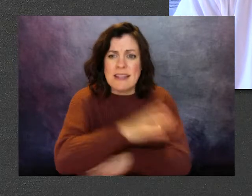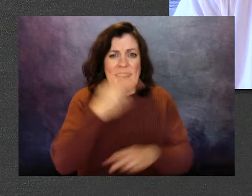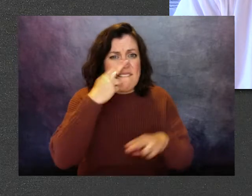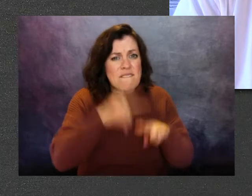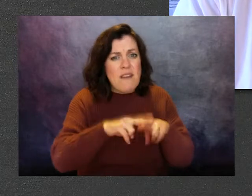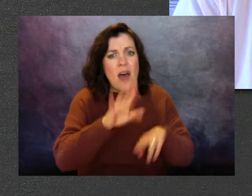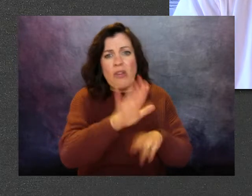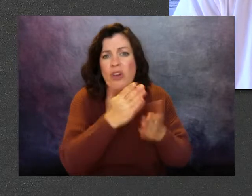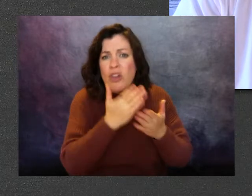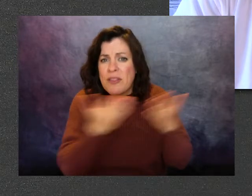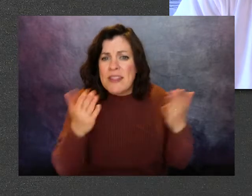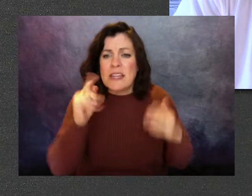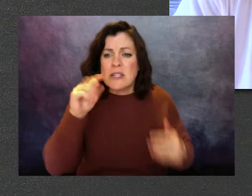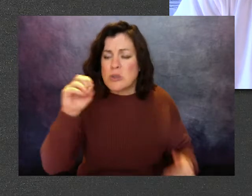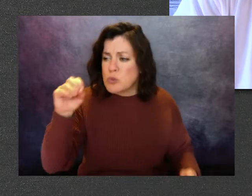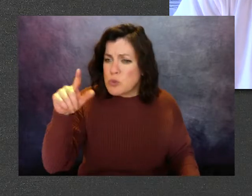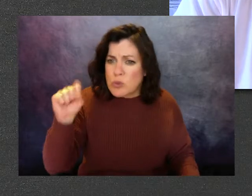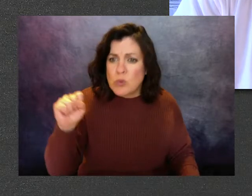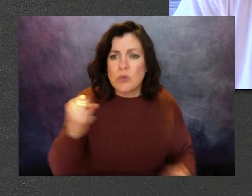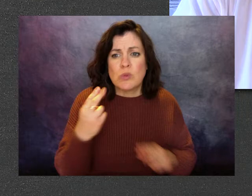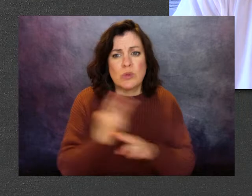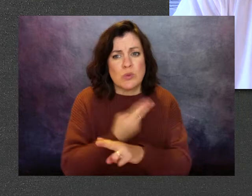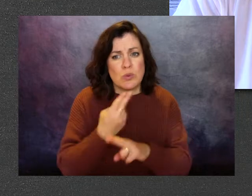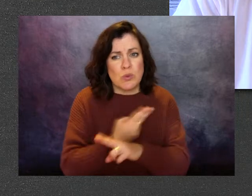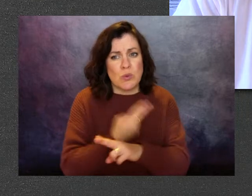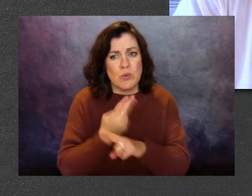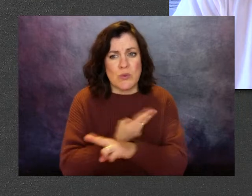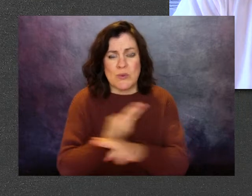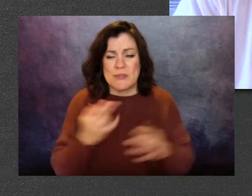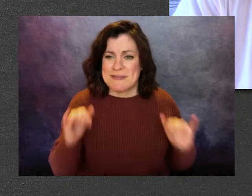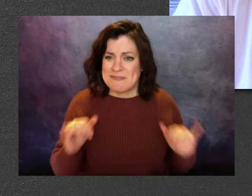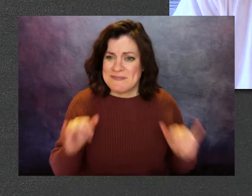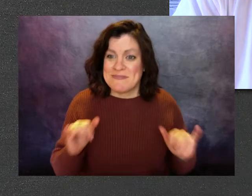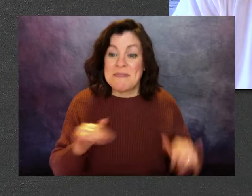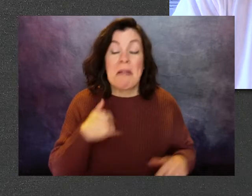to be a real veterinarian. Well my little friend Summer,